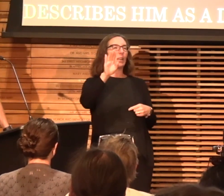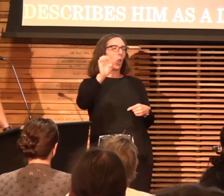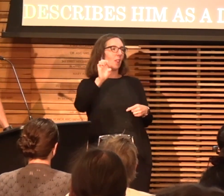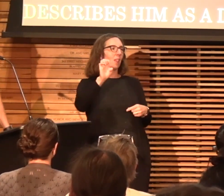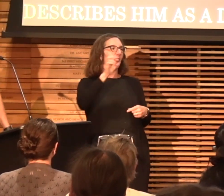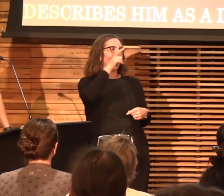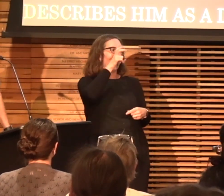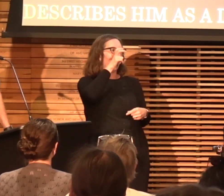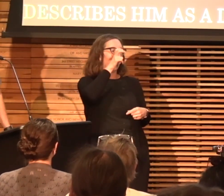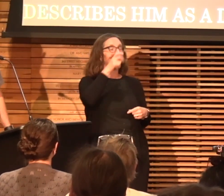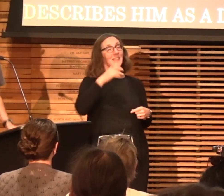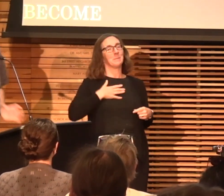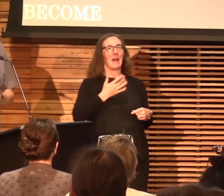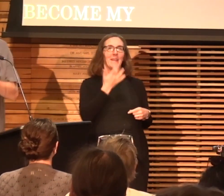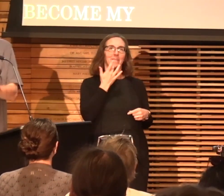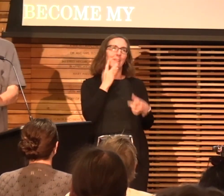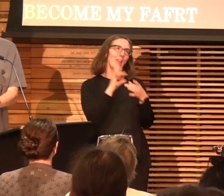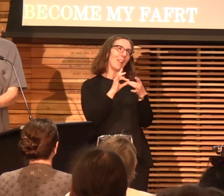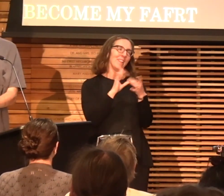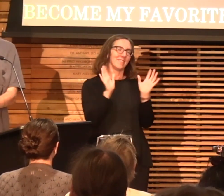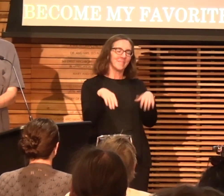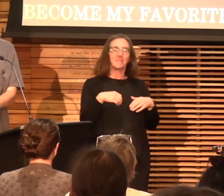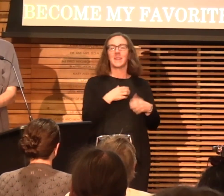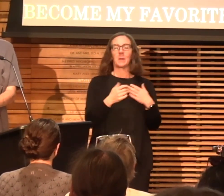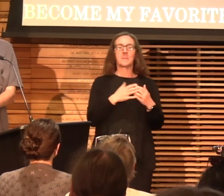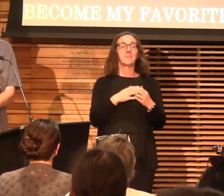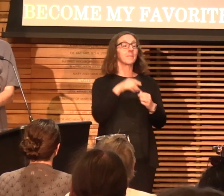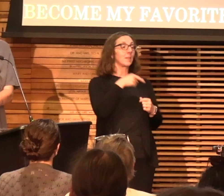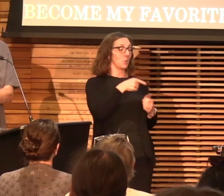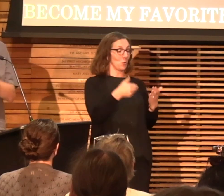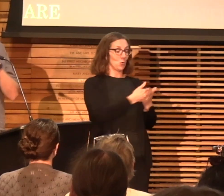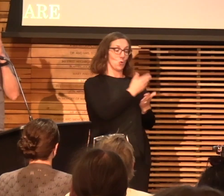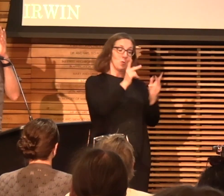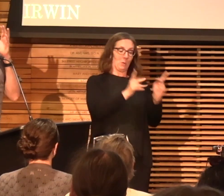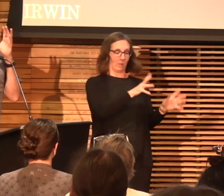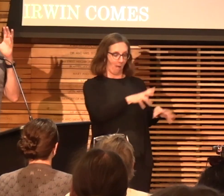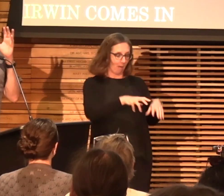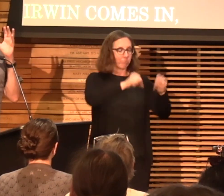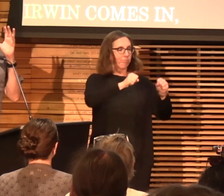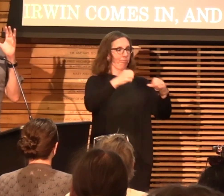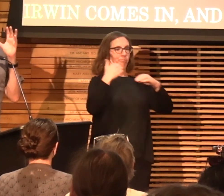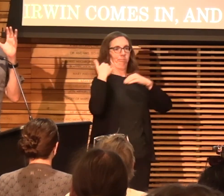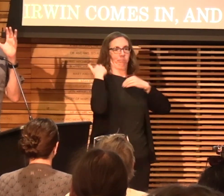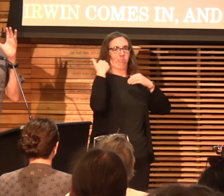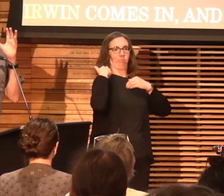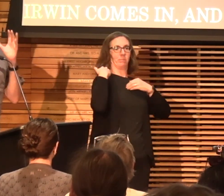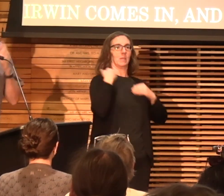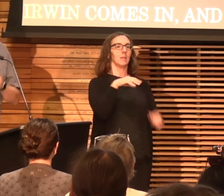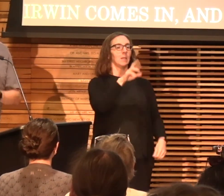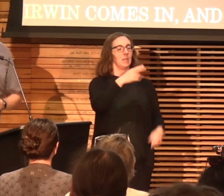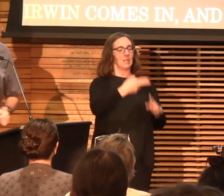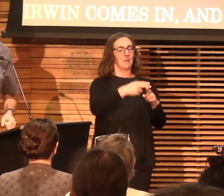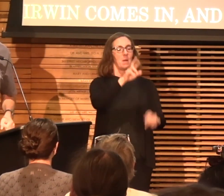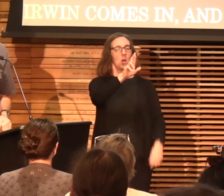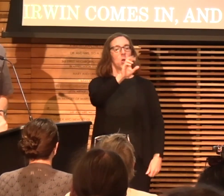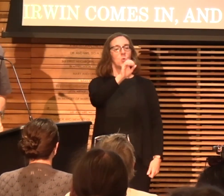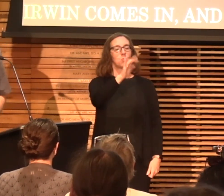So Robert Irwin comes in and he sends his assistant